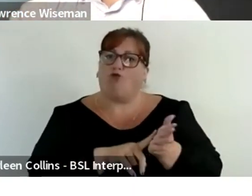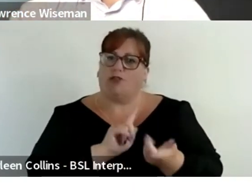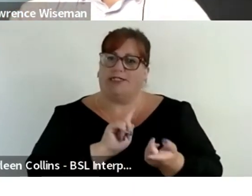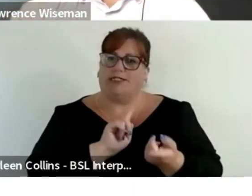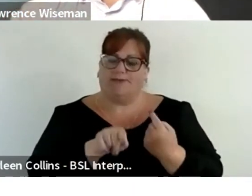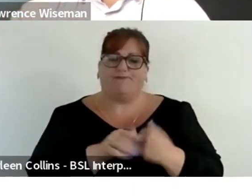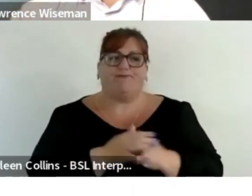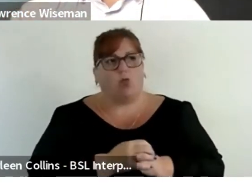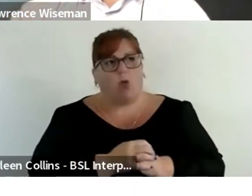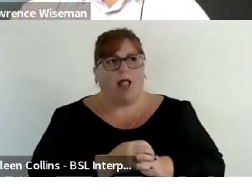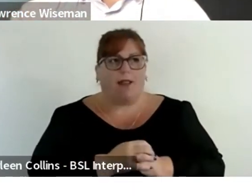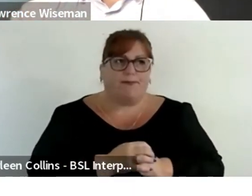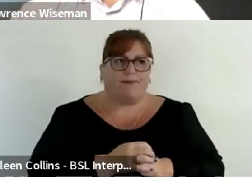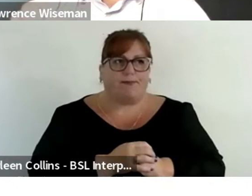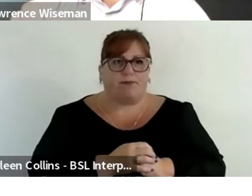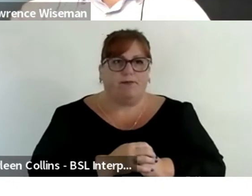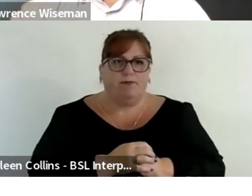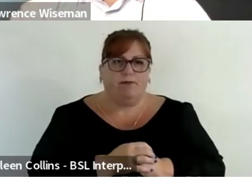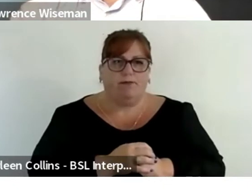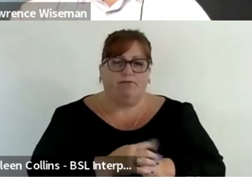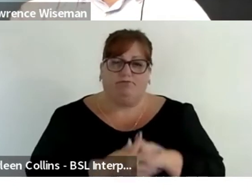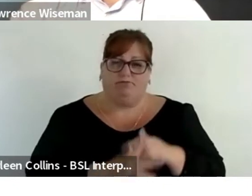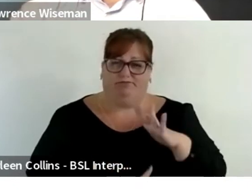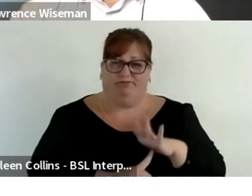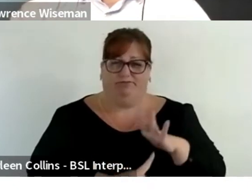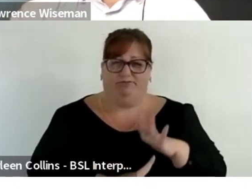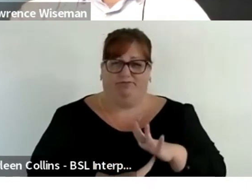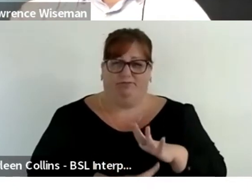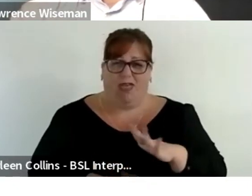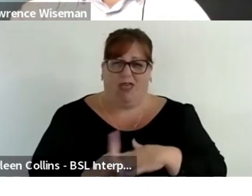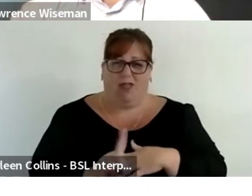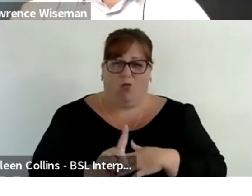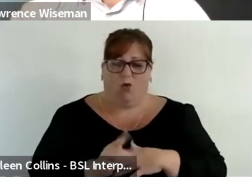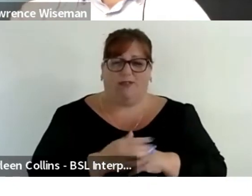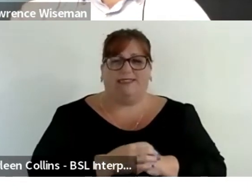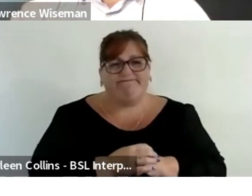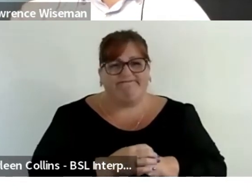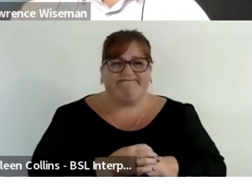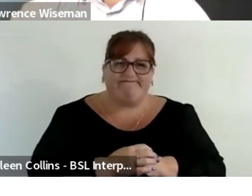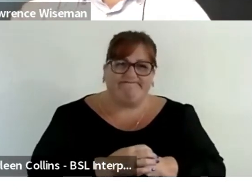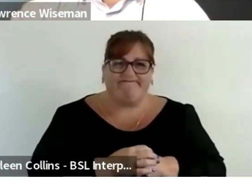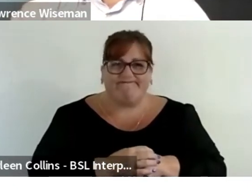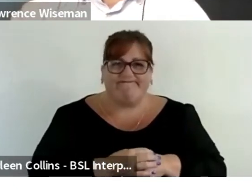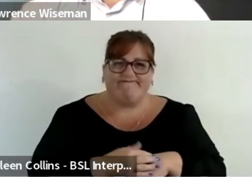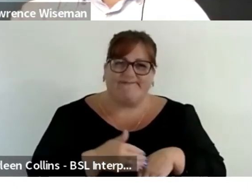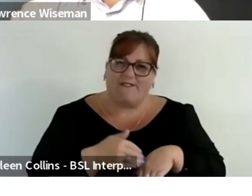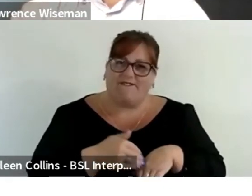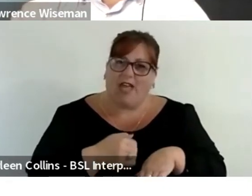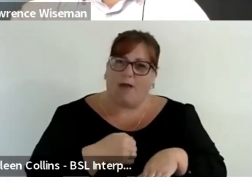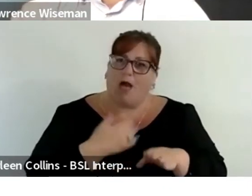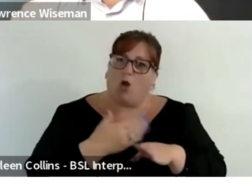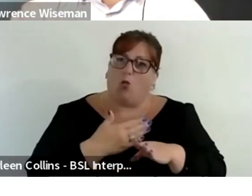I think the biggest one for me is, it affects the hours that I'm able to work. My sleep and work patterns.